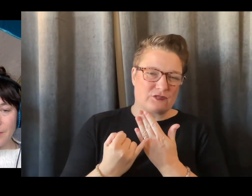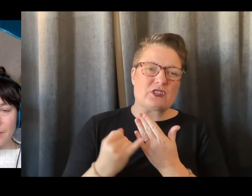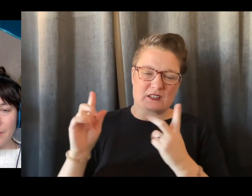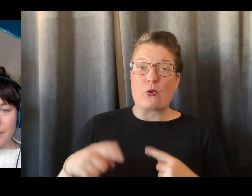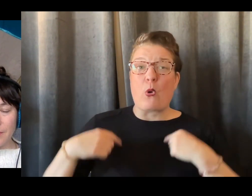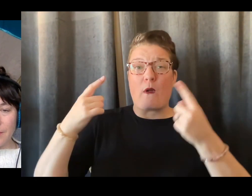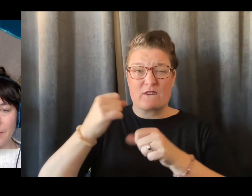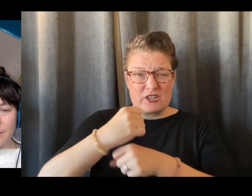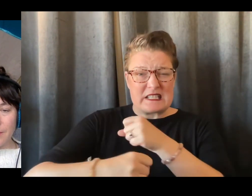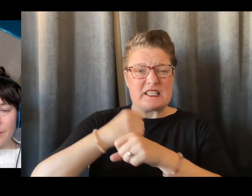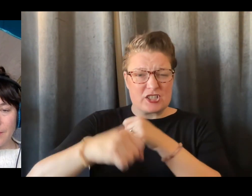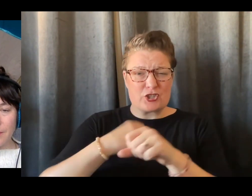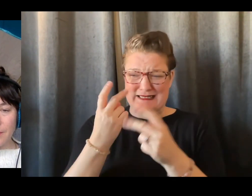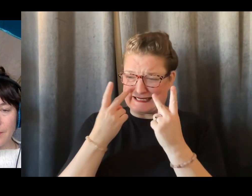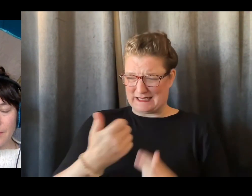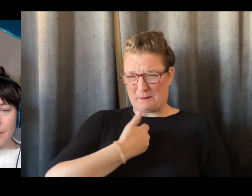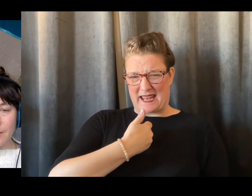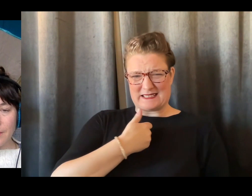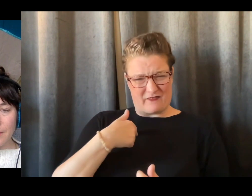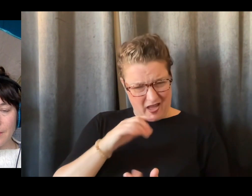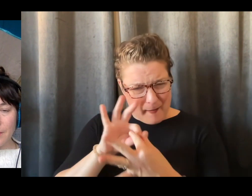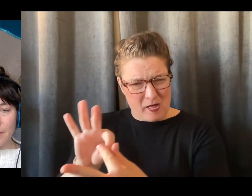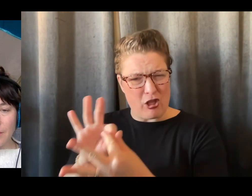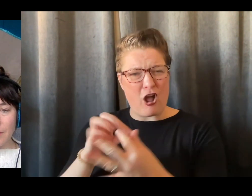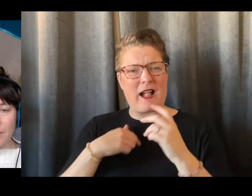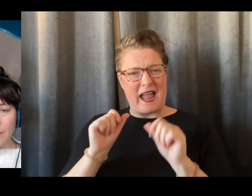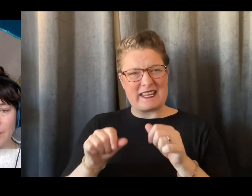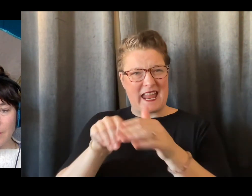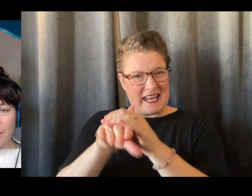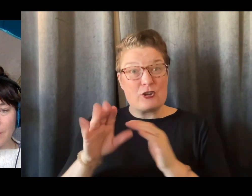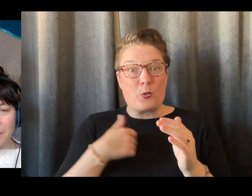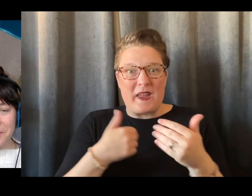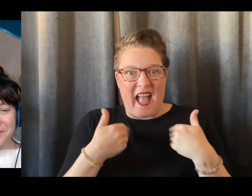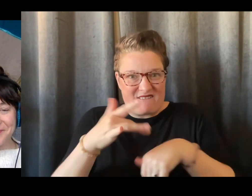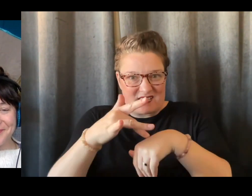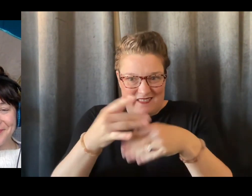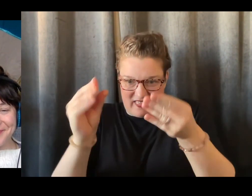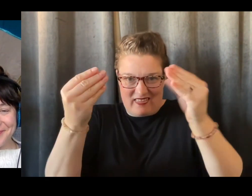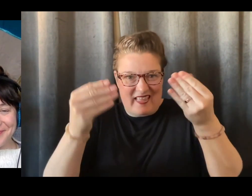I can enter and we have a thing, we have a thing, we can hold it in our hands. It's like I exist.